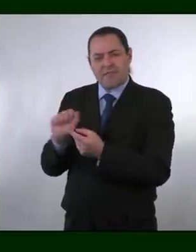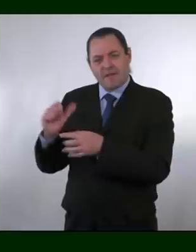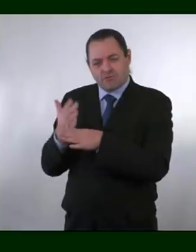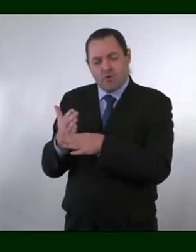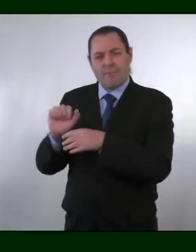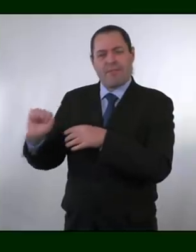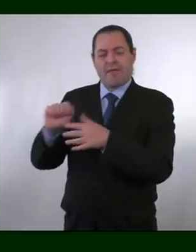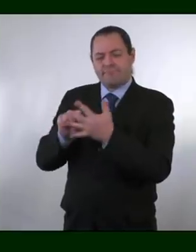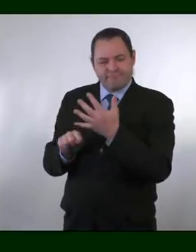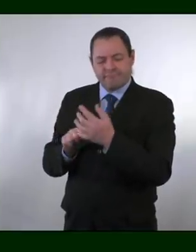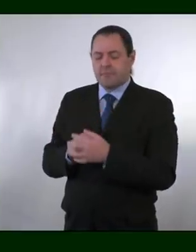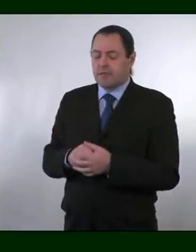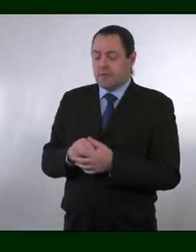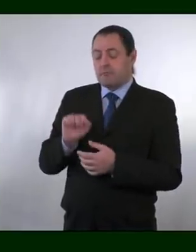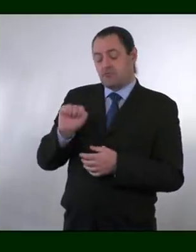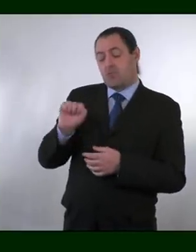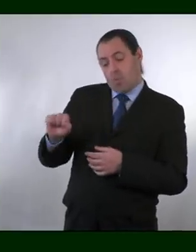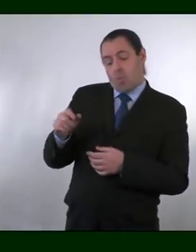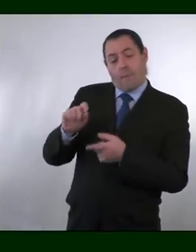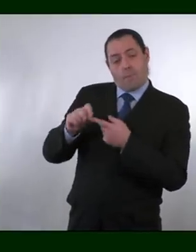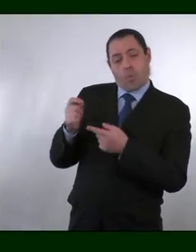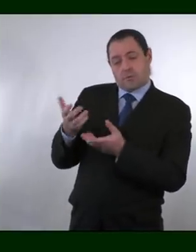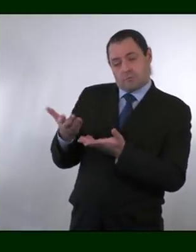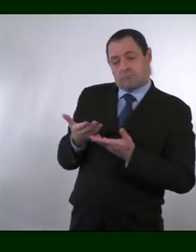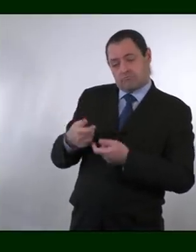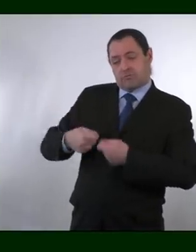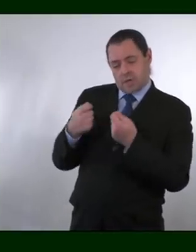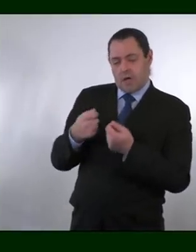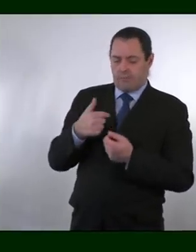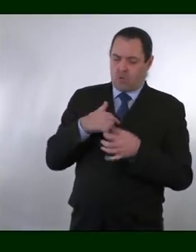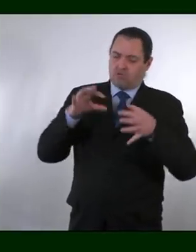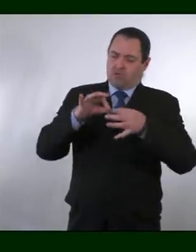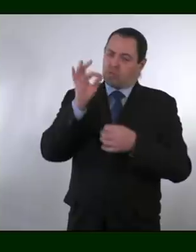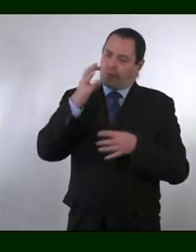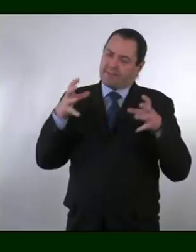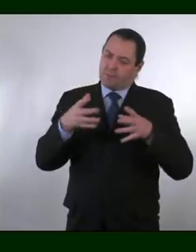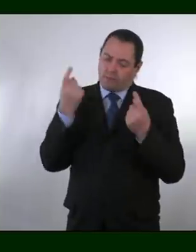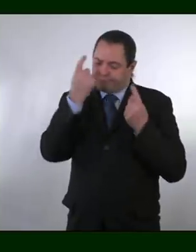will be among the considerations that the Joint Committee on Vaccination and Immunisation